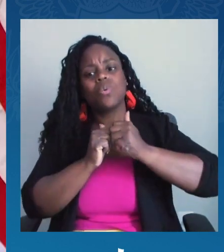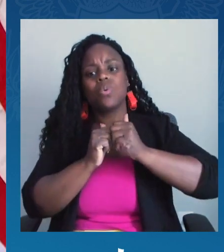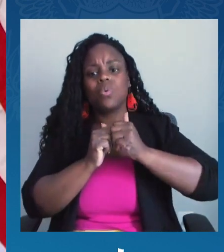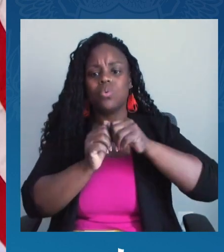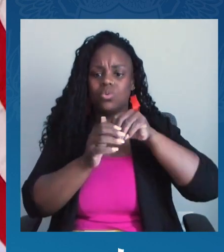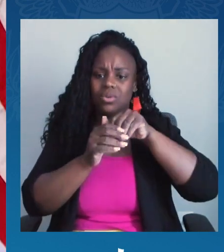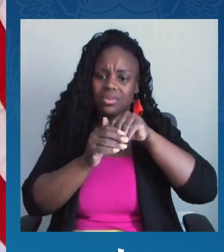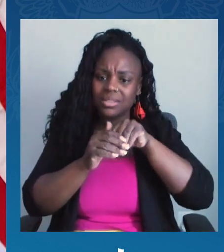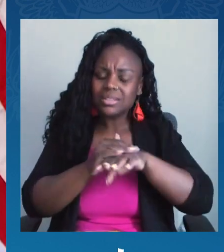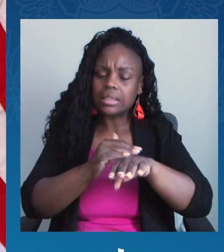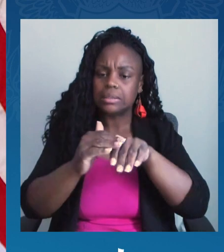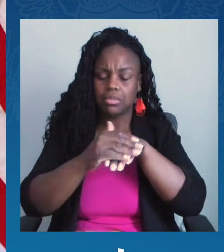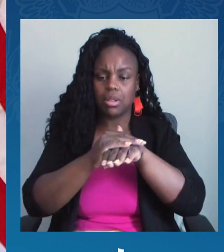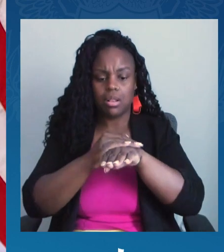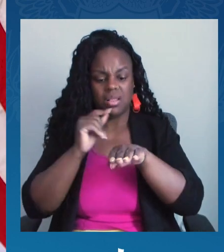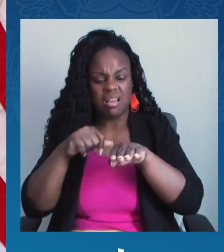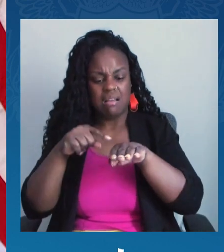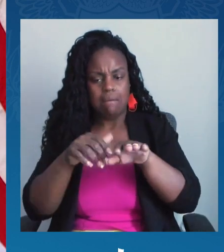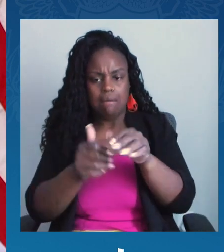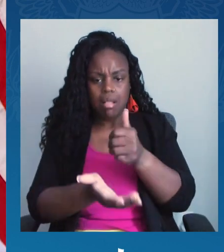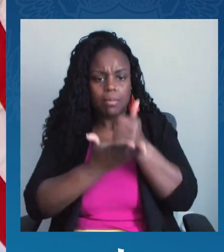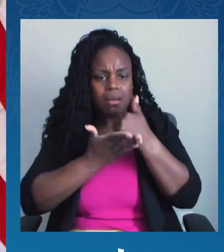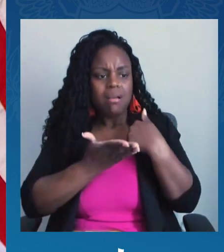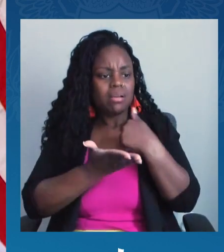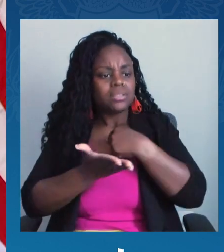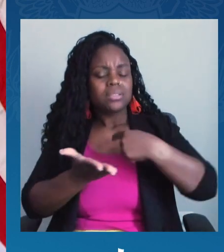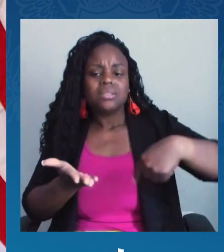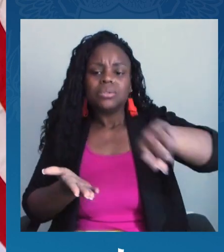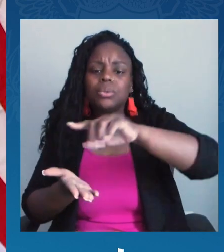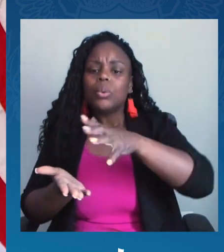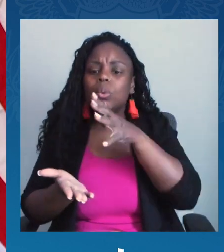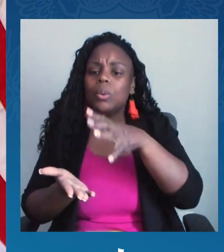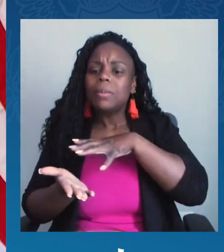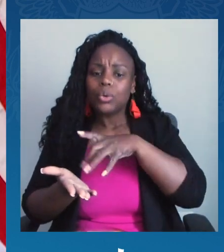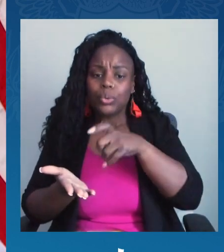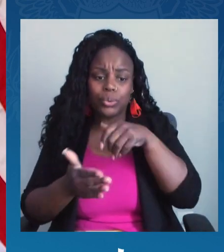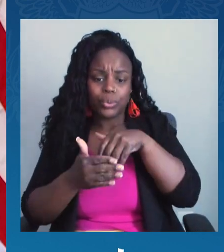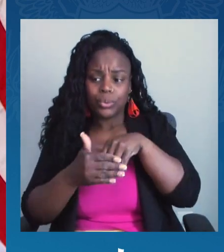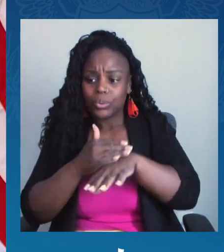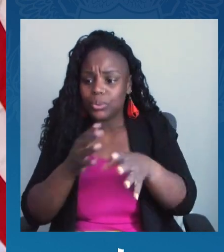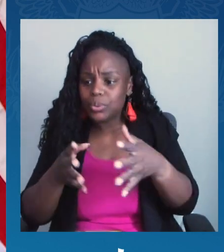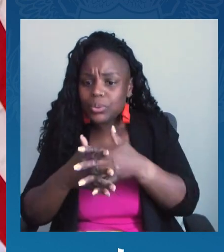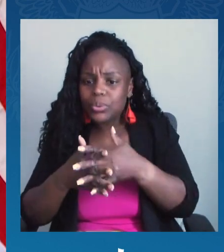they are to women going through pregnancy. So this is some of the work we are doing